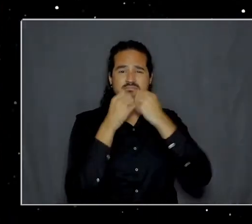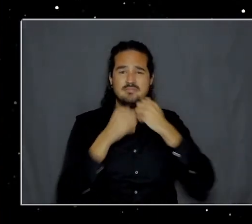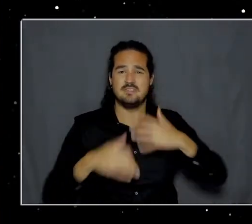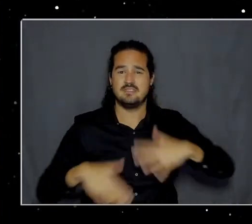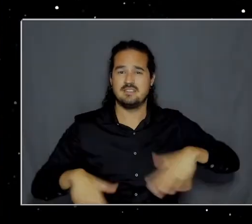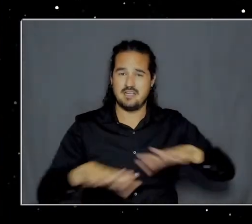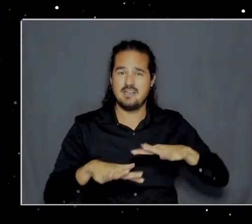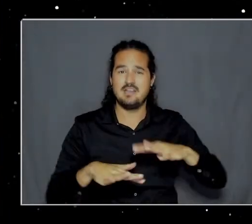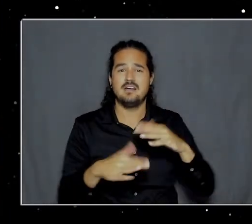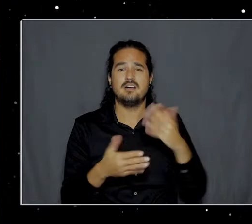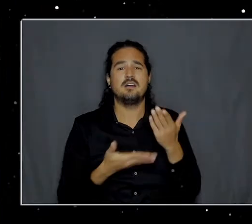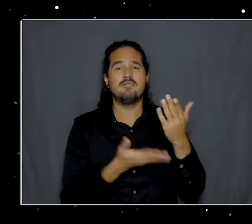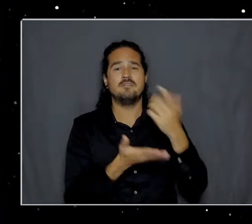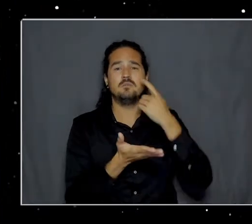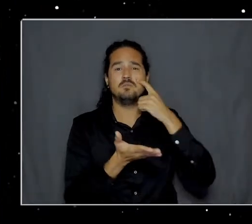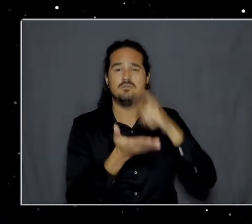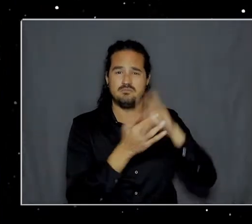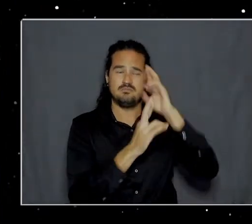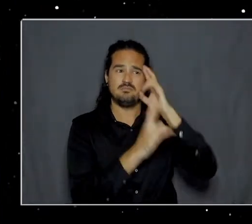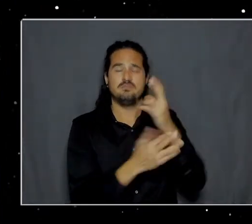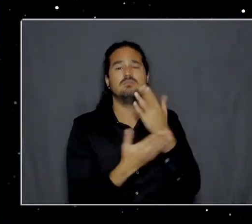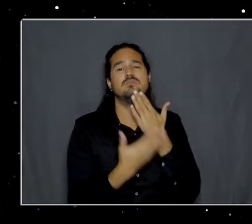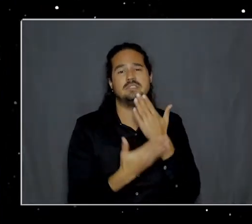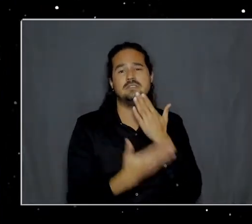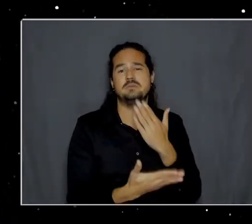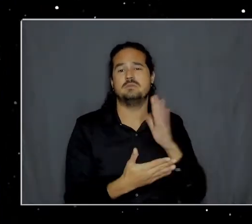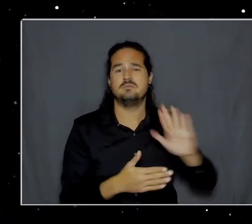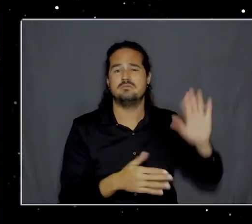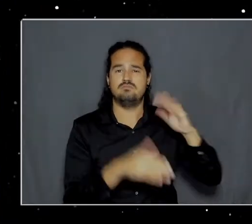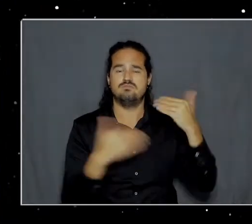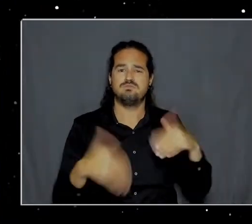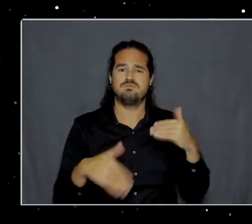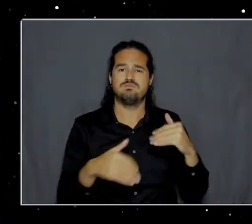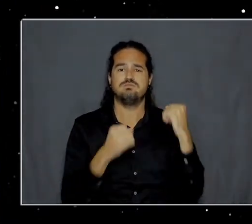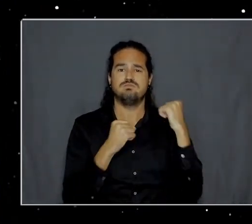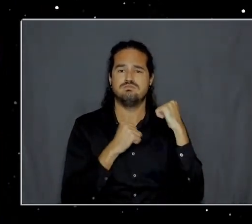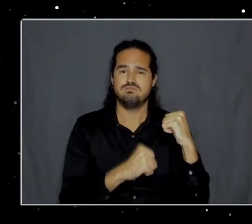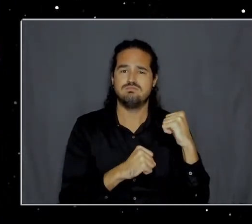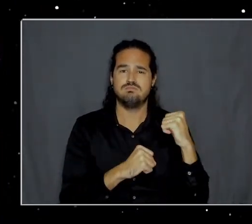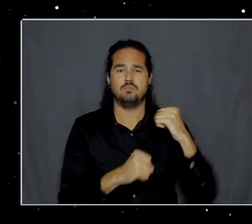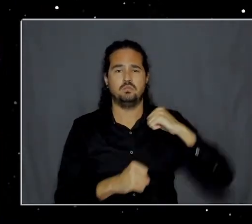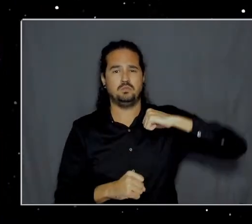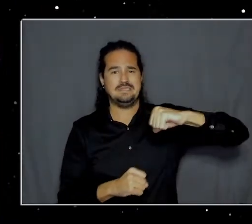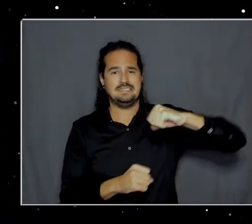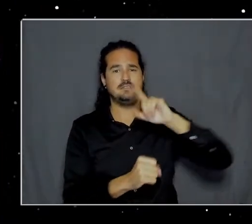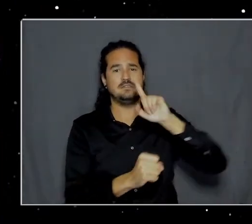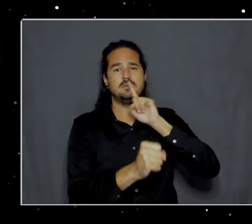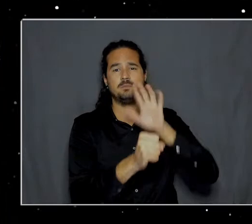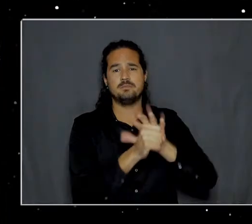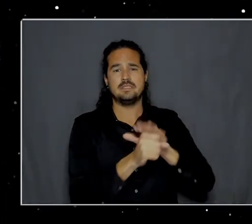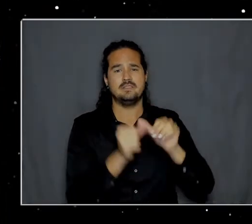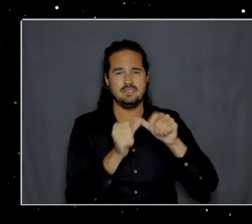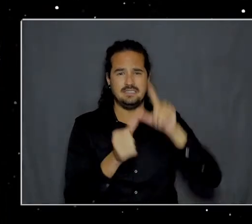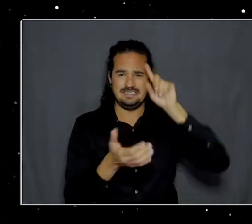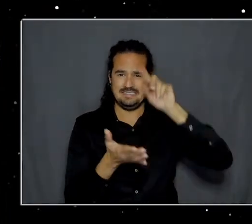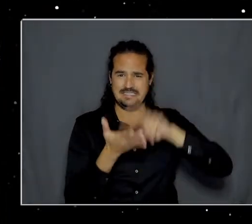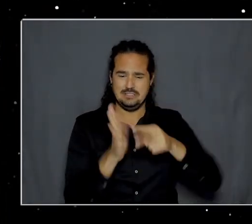RECOGNITION, RESPECT, AND GRATITUDE FOR THEIR RESILIENCE. WE COMMIT TO INTENTIONALLY